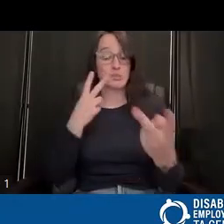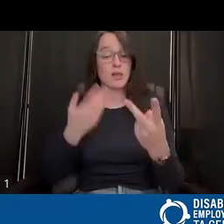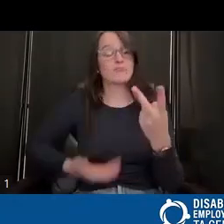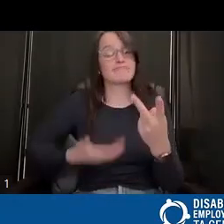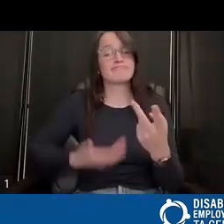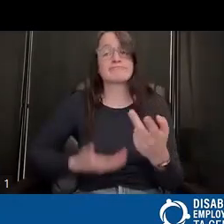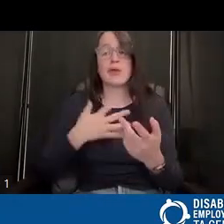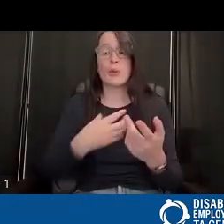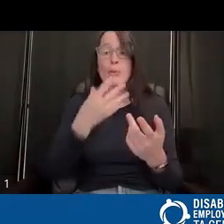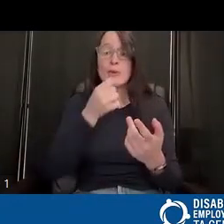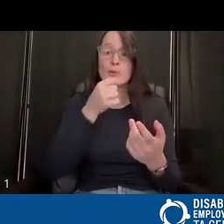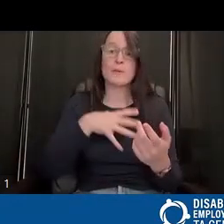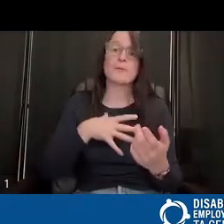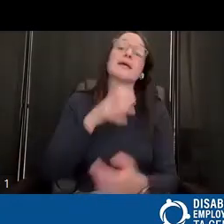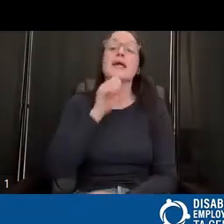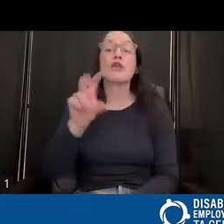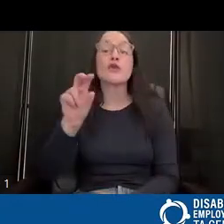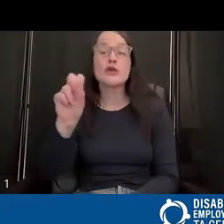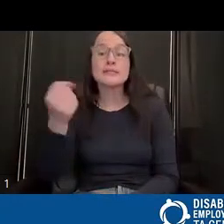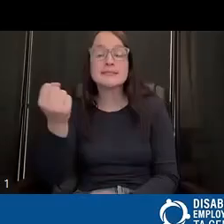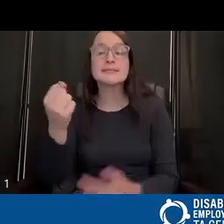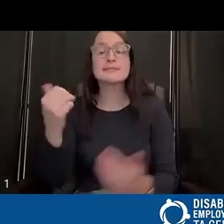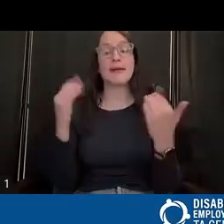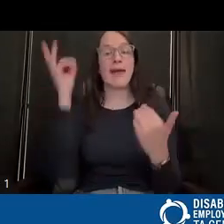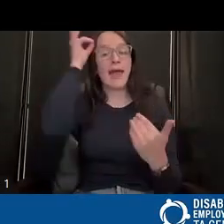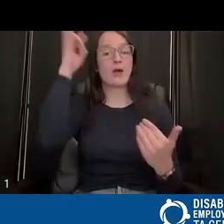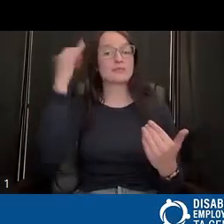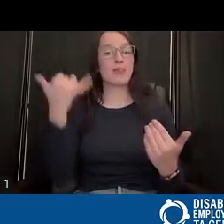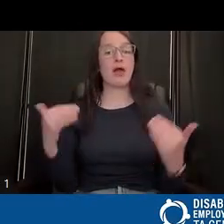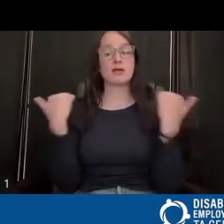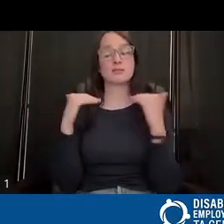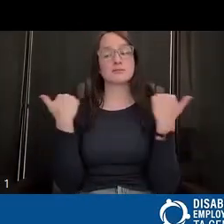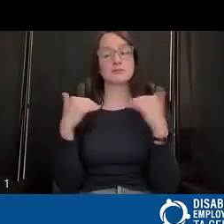medium length blonde hair and today I'm wearing a beige uh collared shirt and have